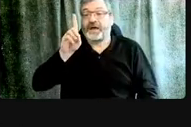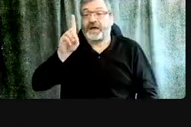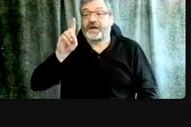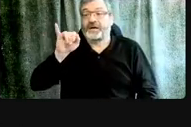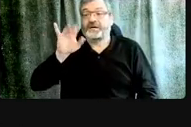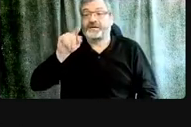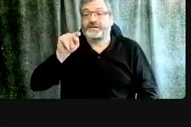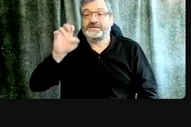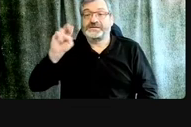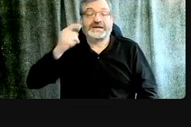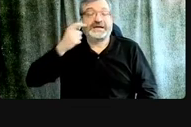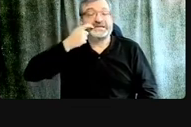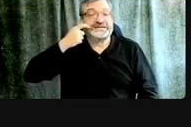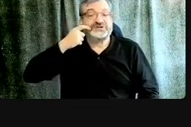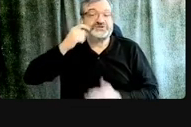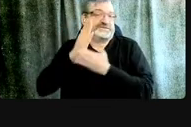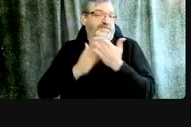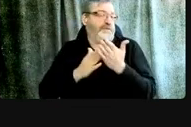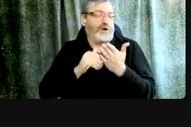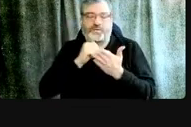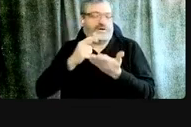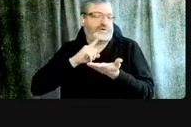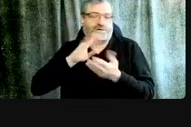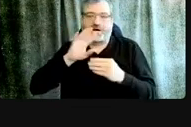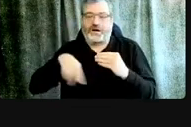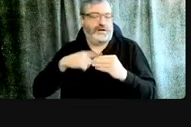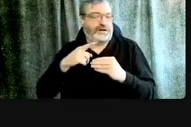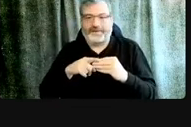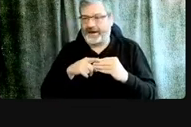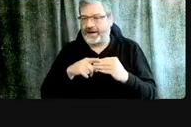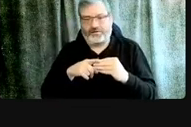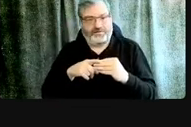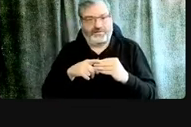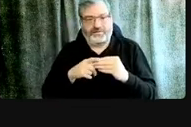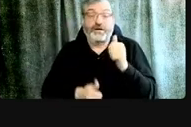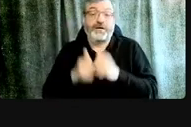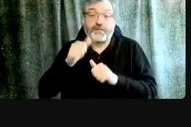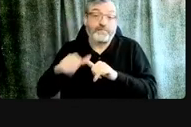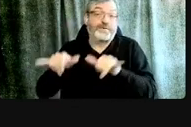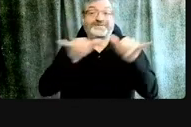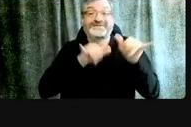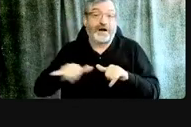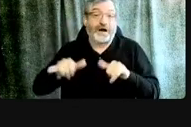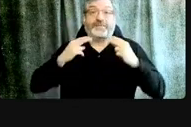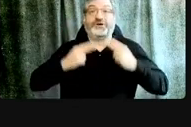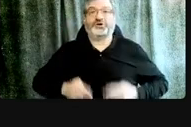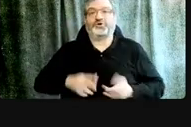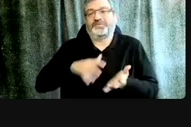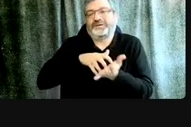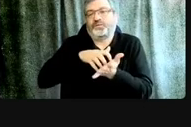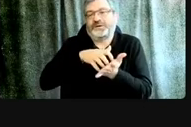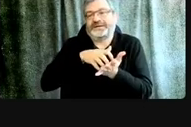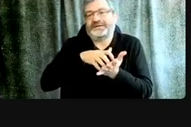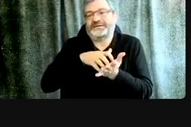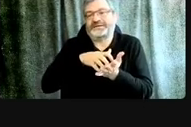We don't talk about it's super important. It's the most common human for healthy many of us well, everybody right. Think about your own life.